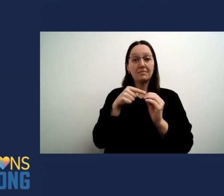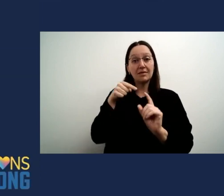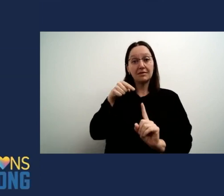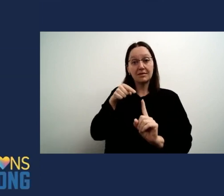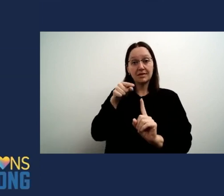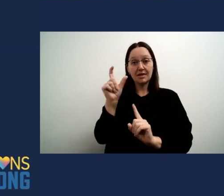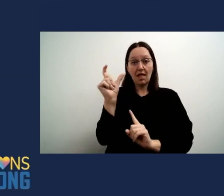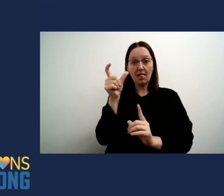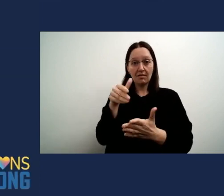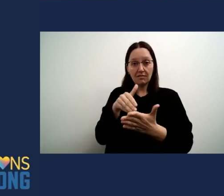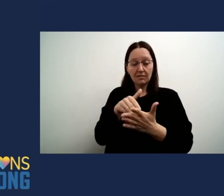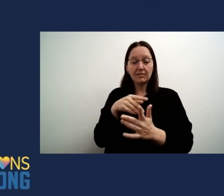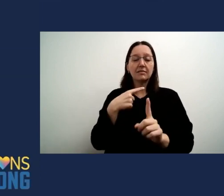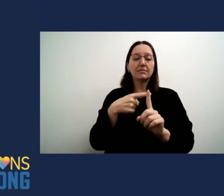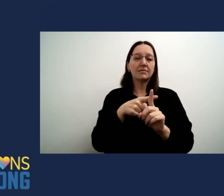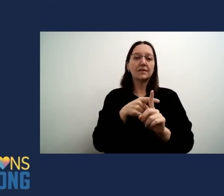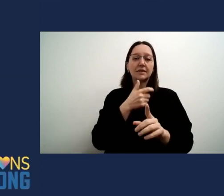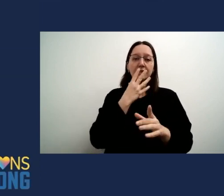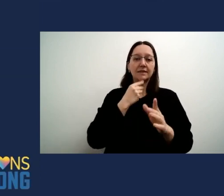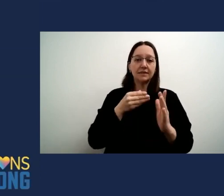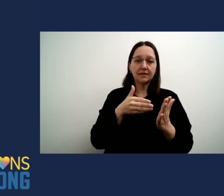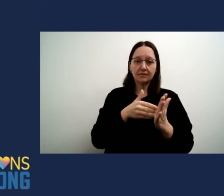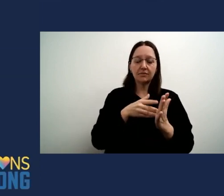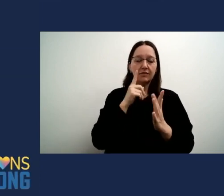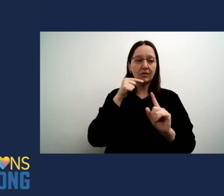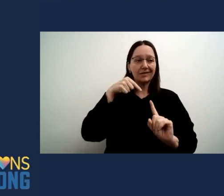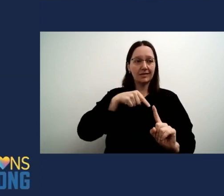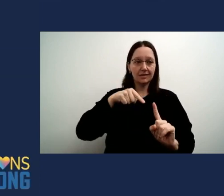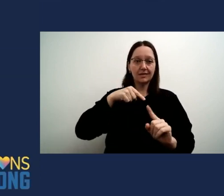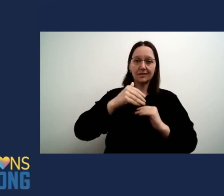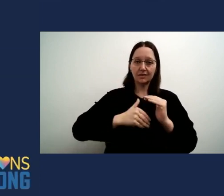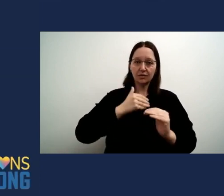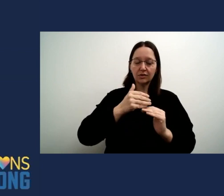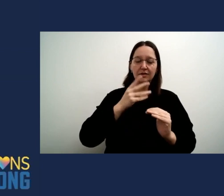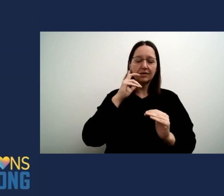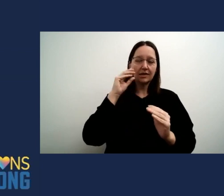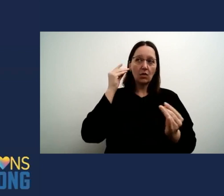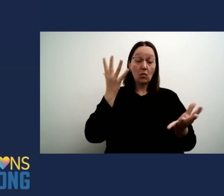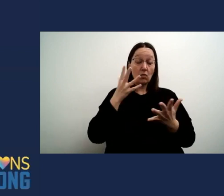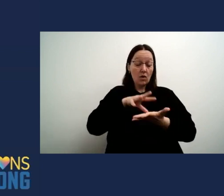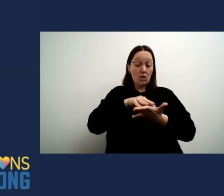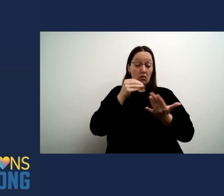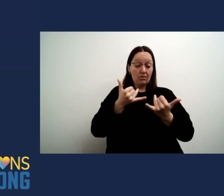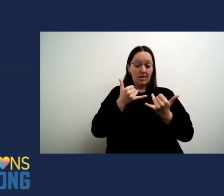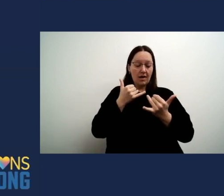learning about dialoguing across and concepts of free speech